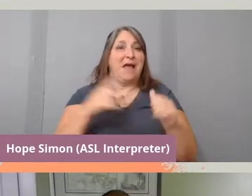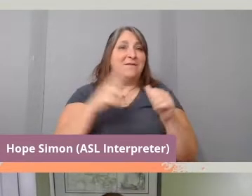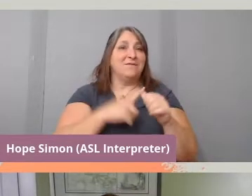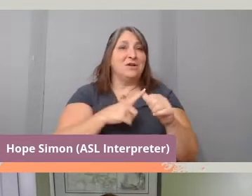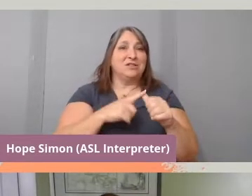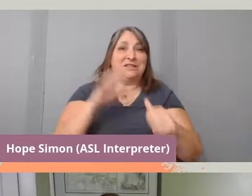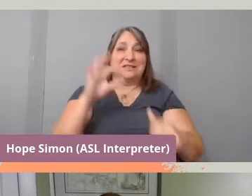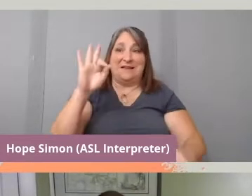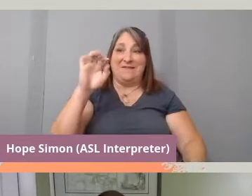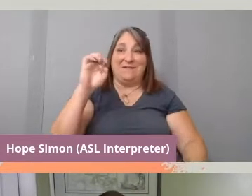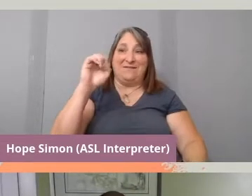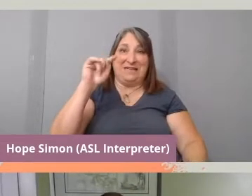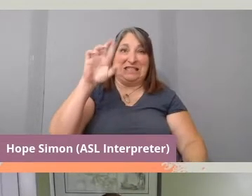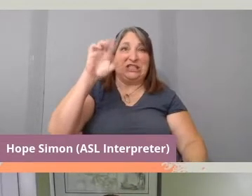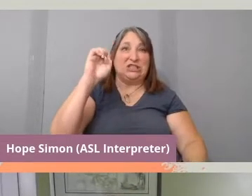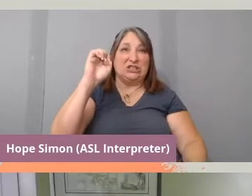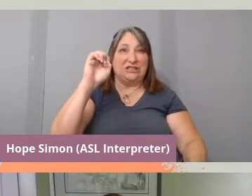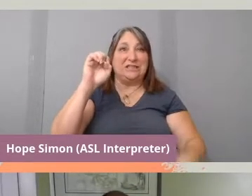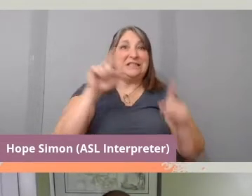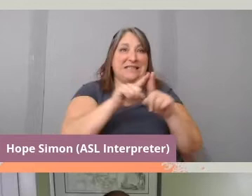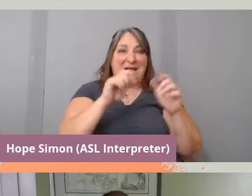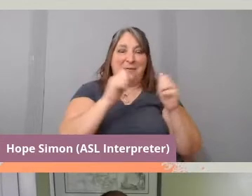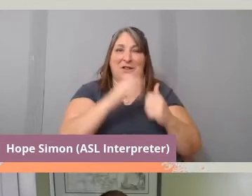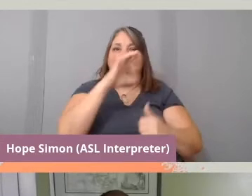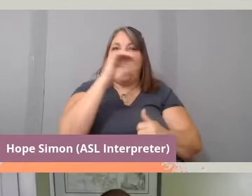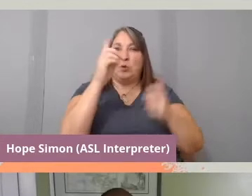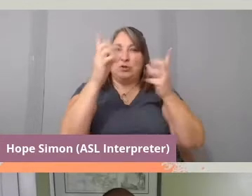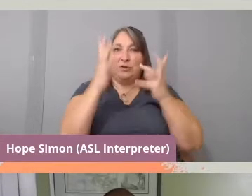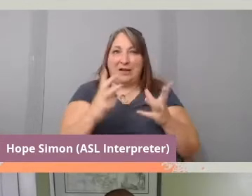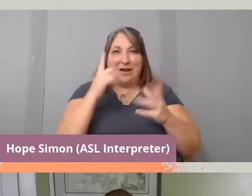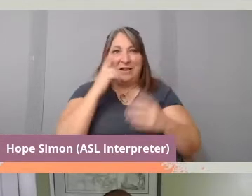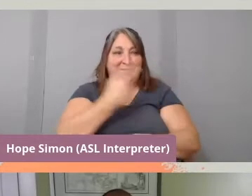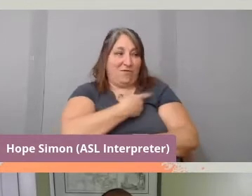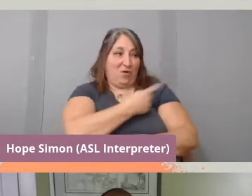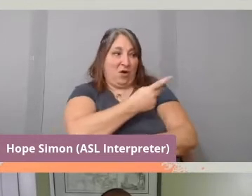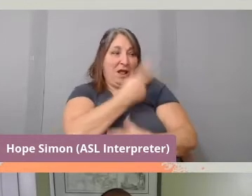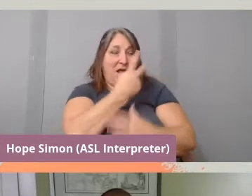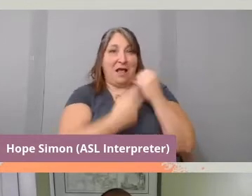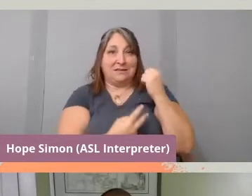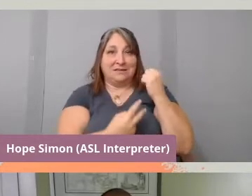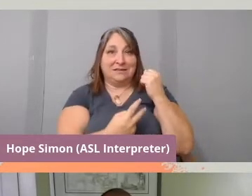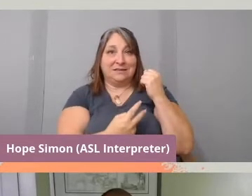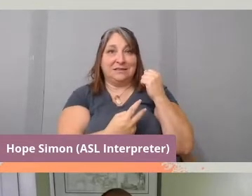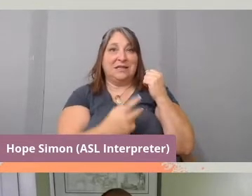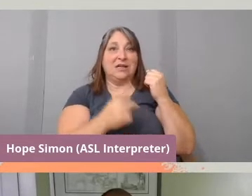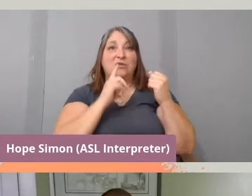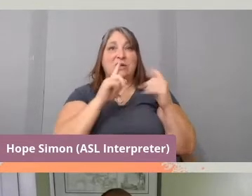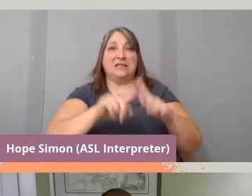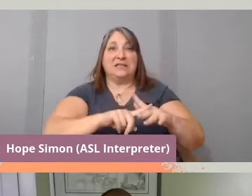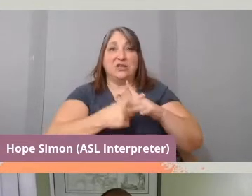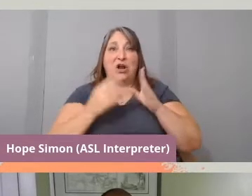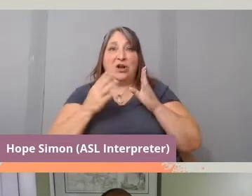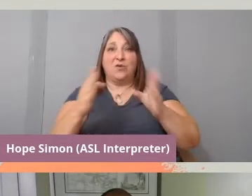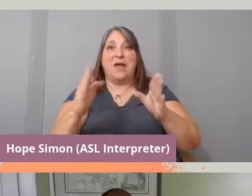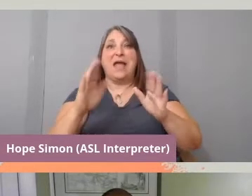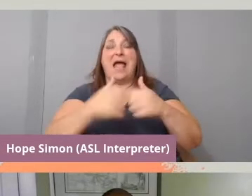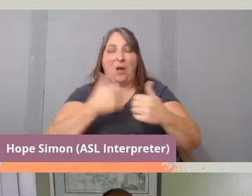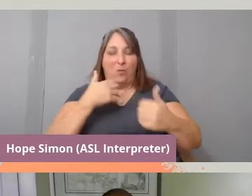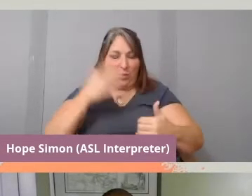as it was for my co-director. And I think for us, it really did kind of pave the way for how we approach storytelling now too.